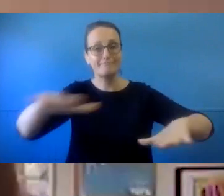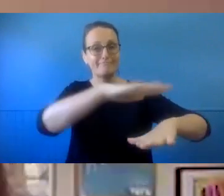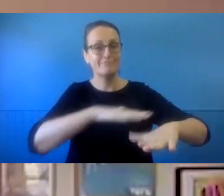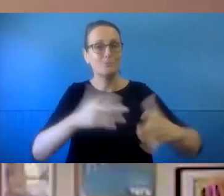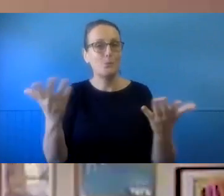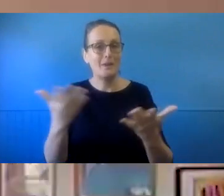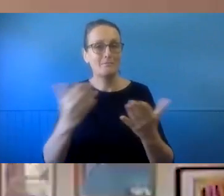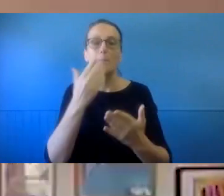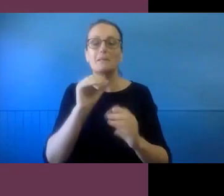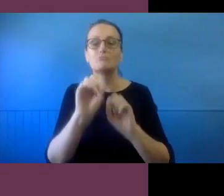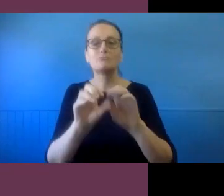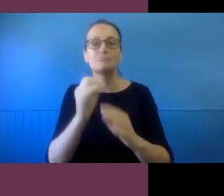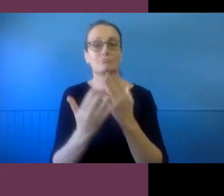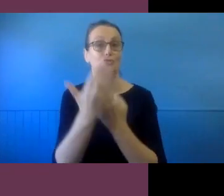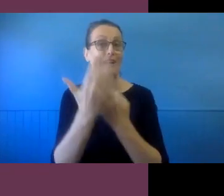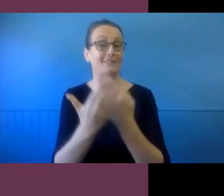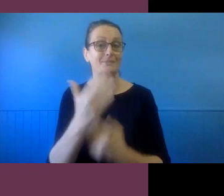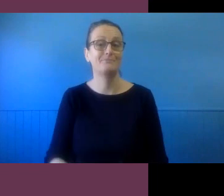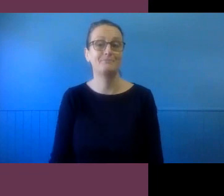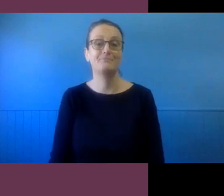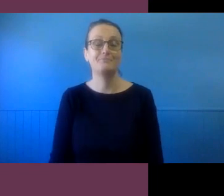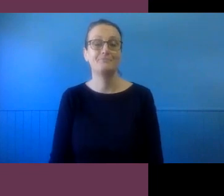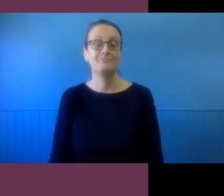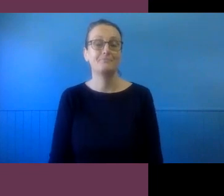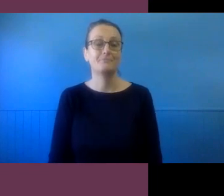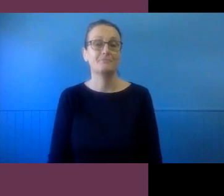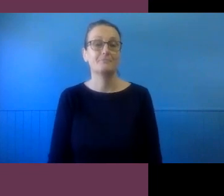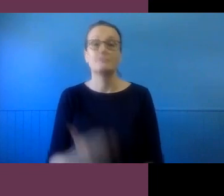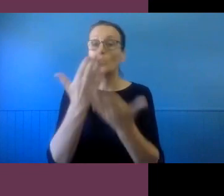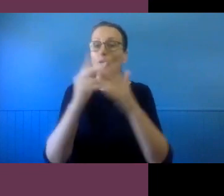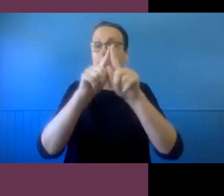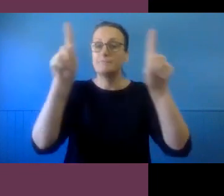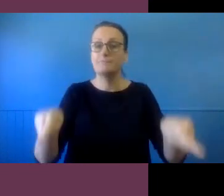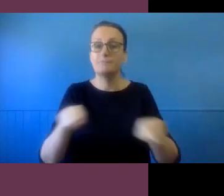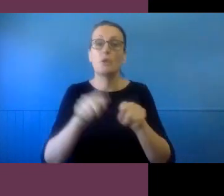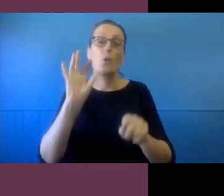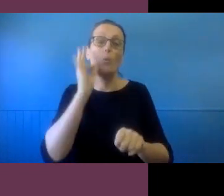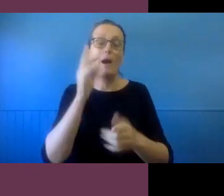Currently on screen is a white and maroon PowerPoint slide with text